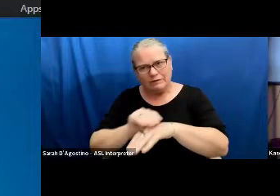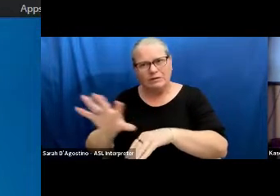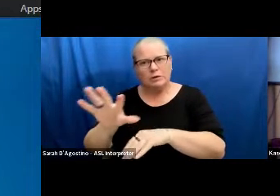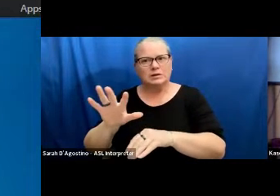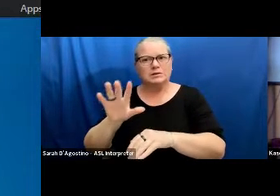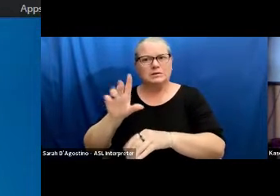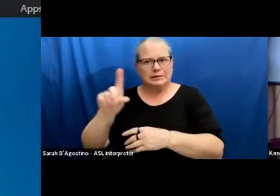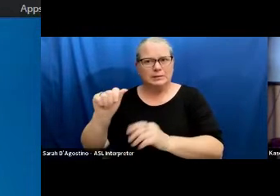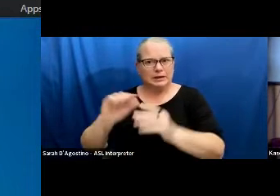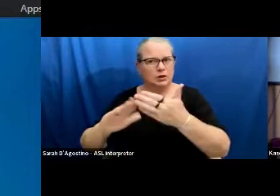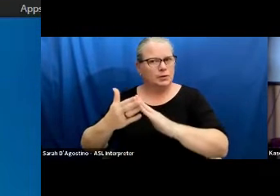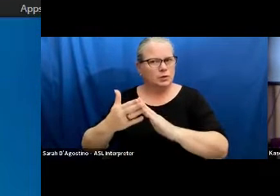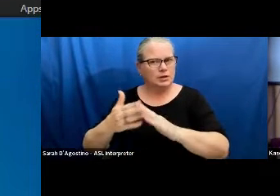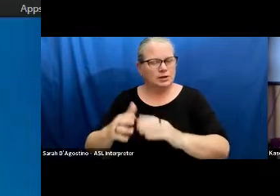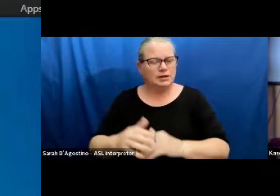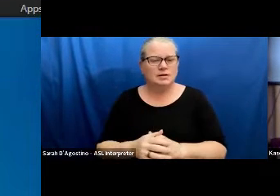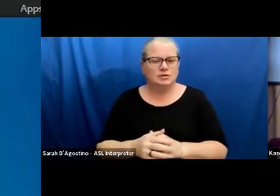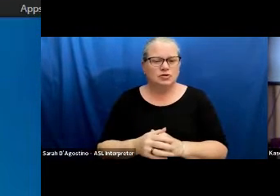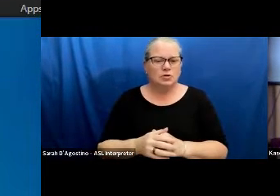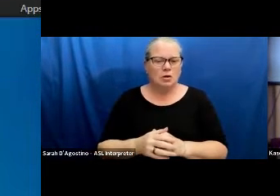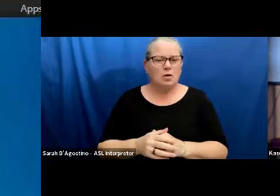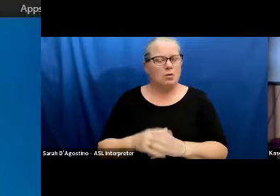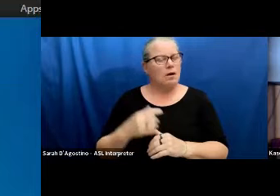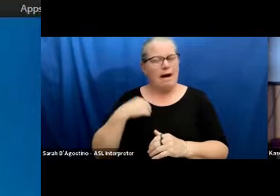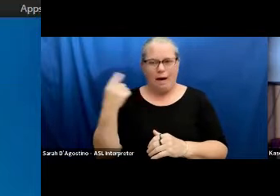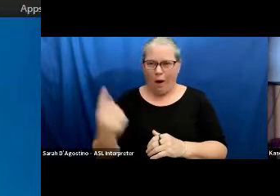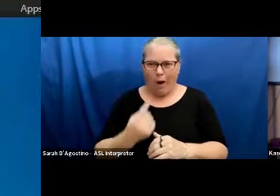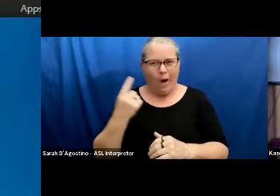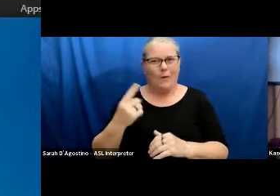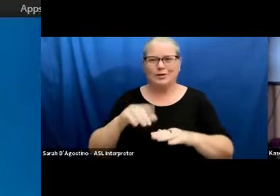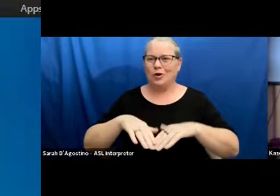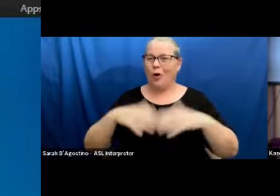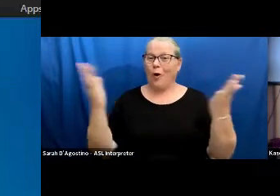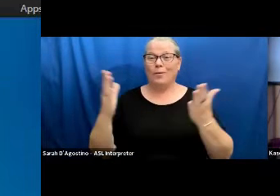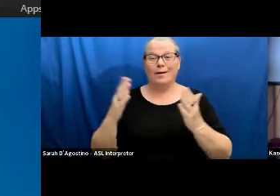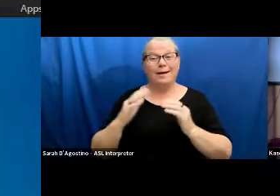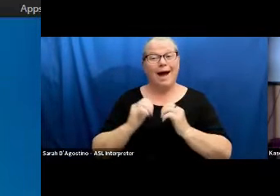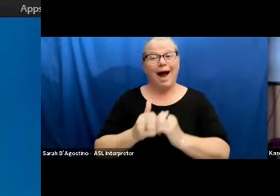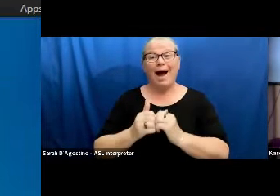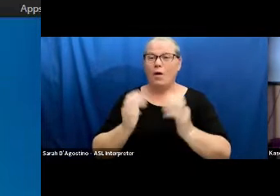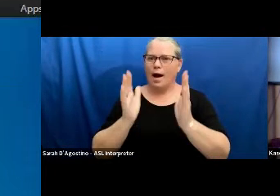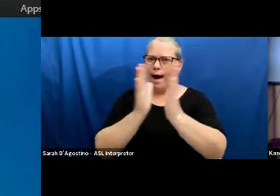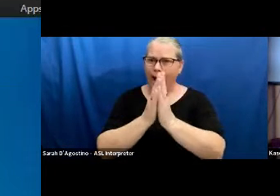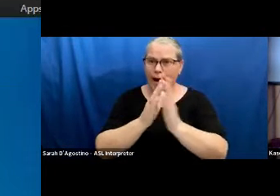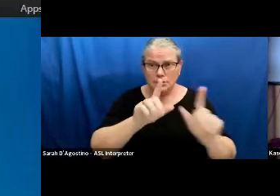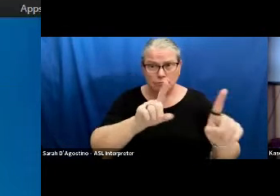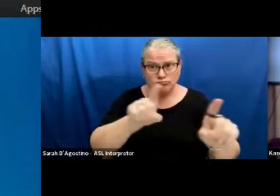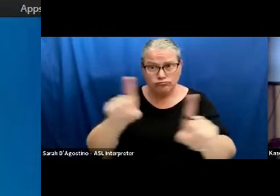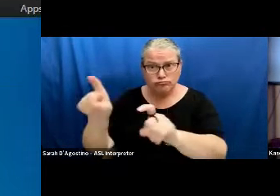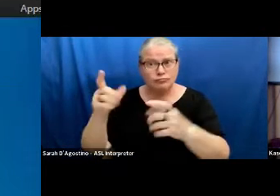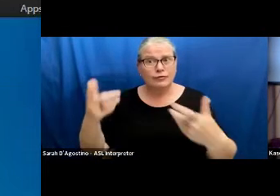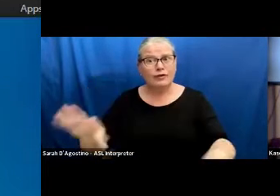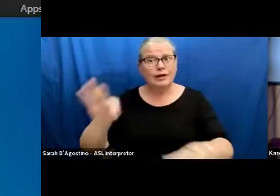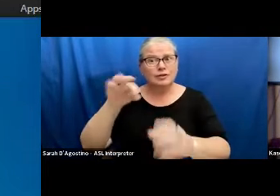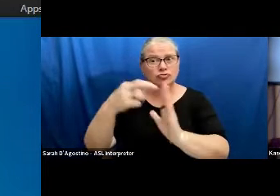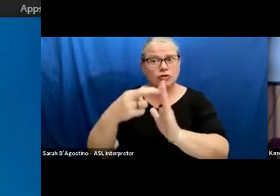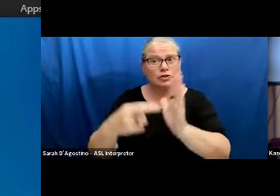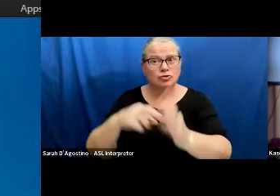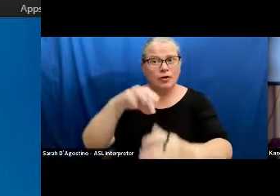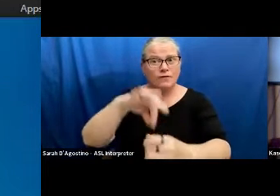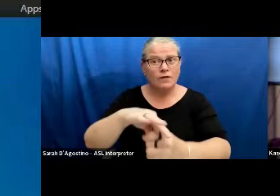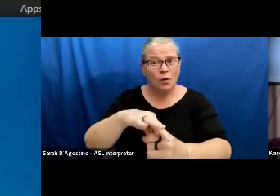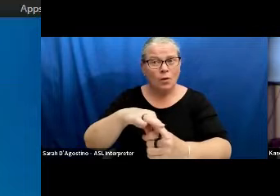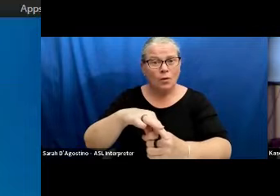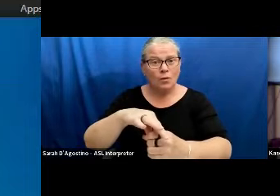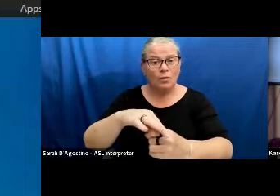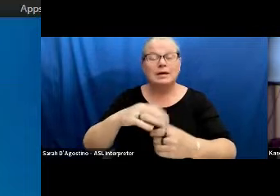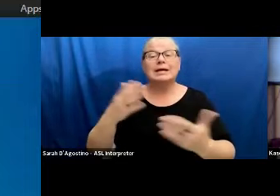so i definitely always start by asking if everyone is registered to vote in connecticut there is a